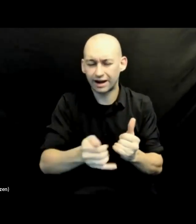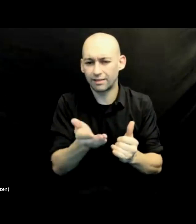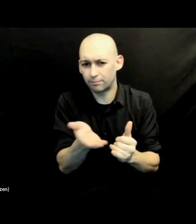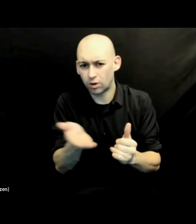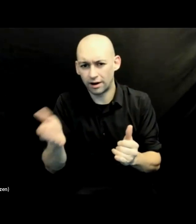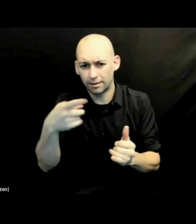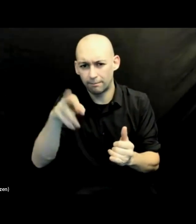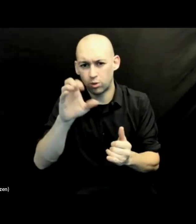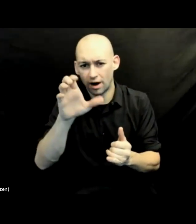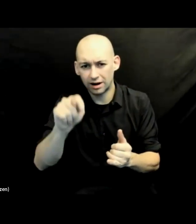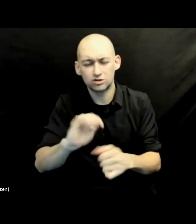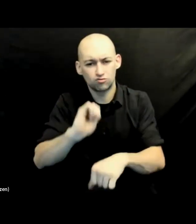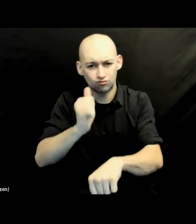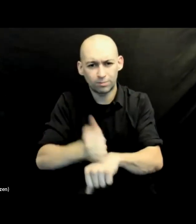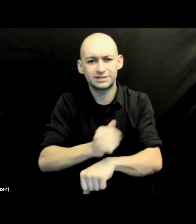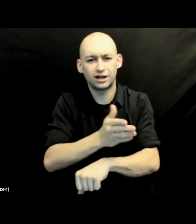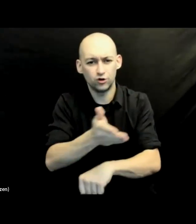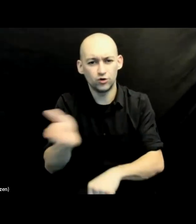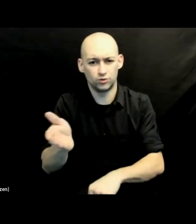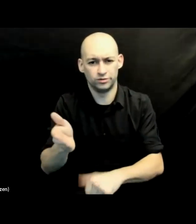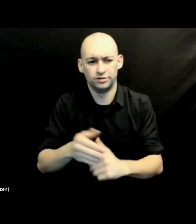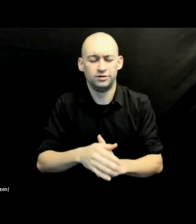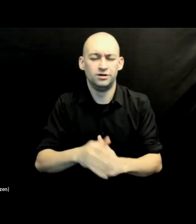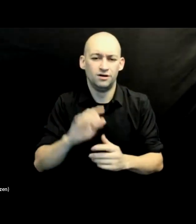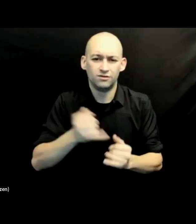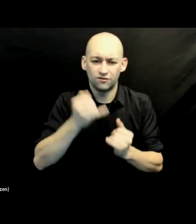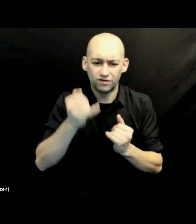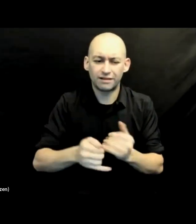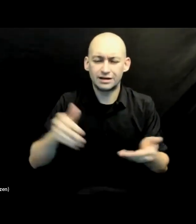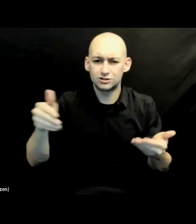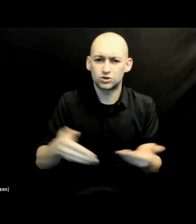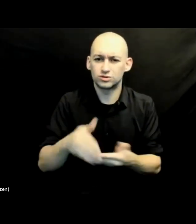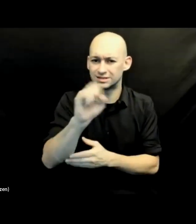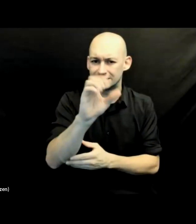state. So with that, I'd like to introduce Scott Adams. He's the Deputy Director of the Office